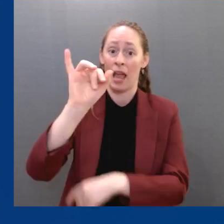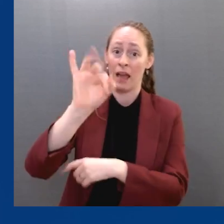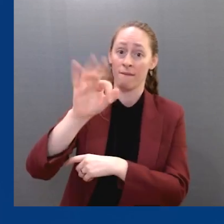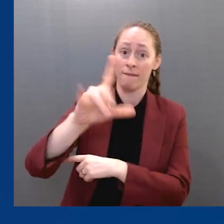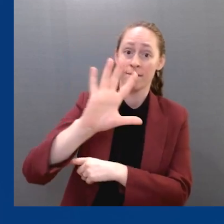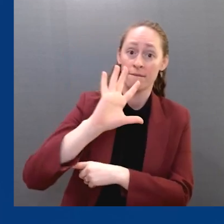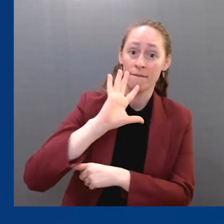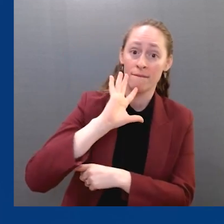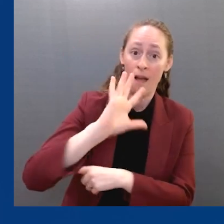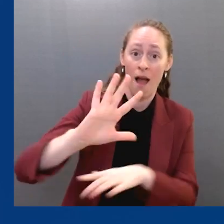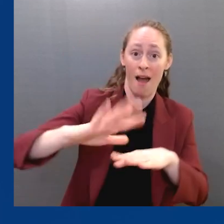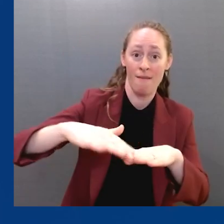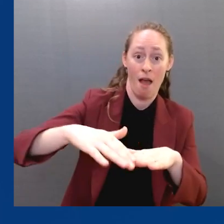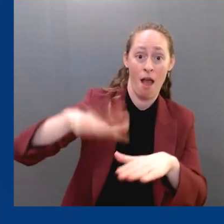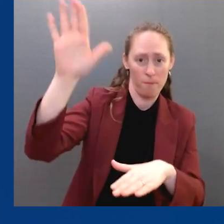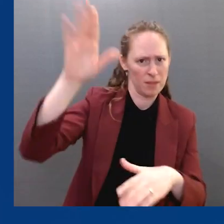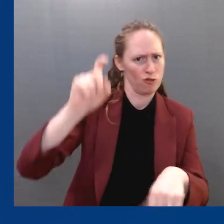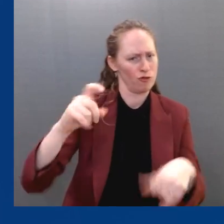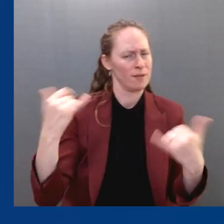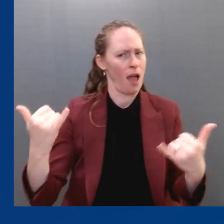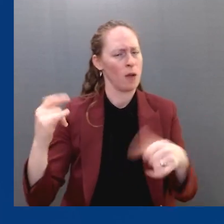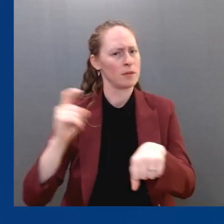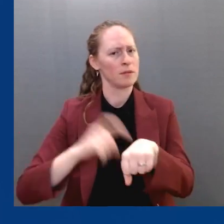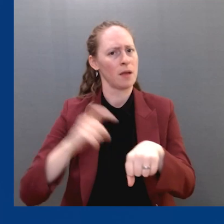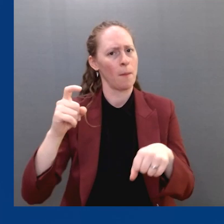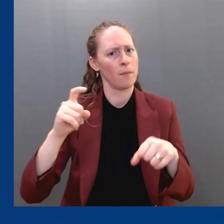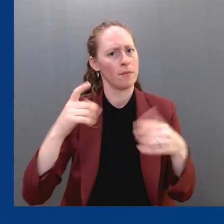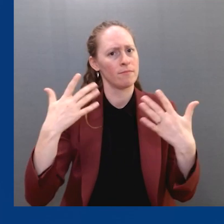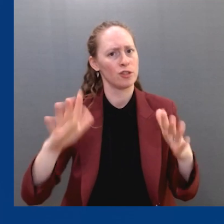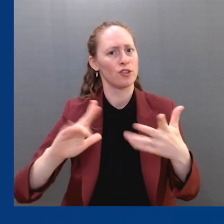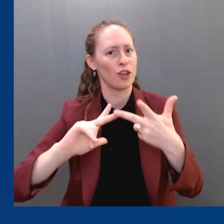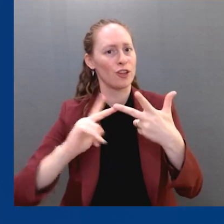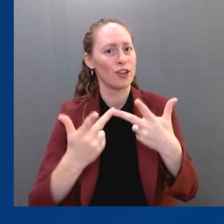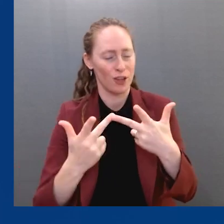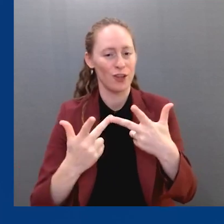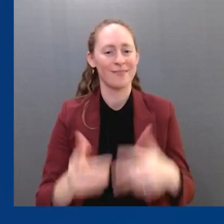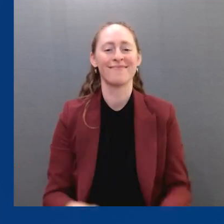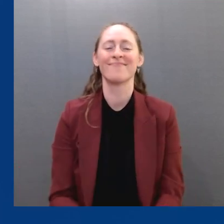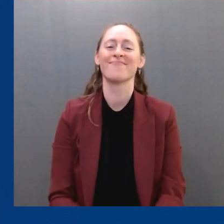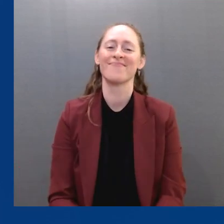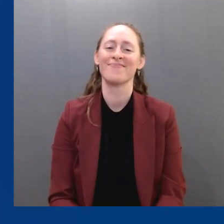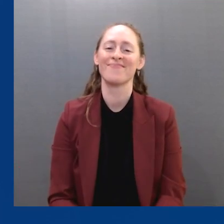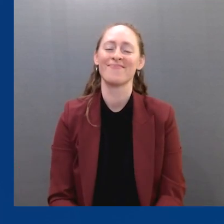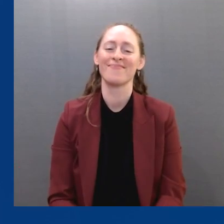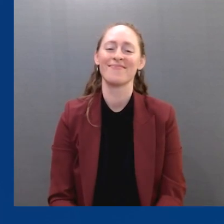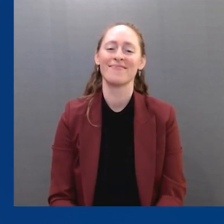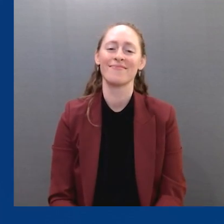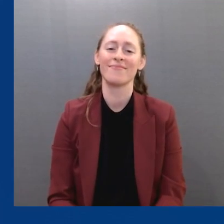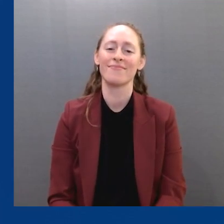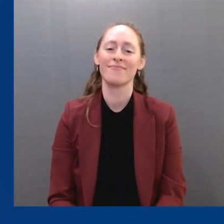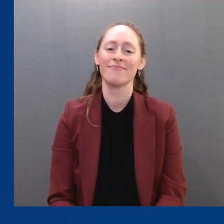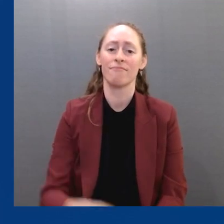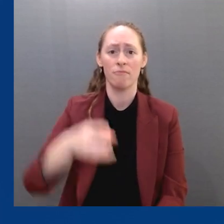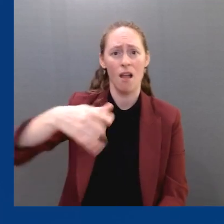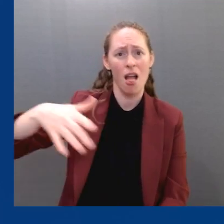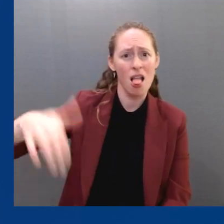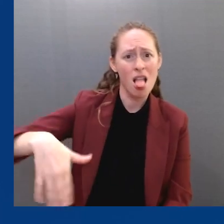shot within after five months after their initial vaccination. And if you haven't. Don't delay. Do it now.